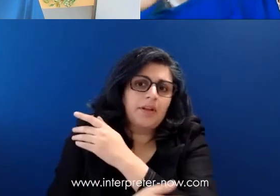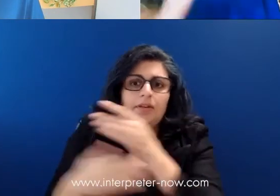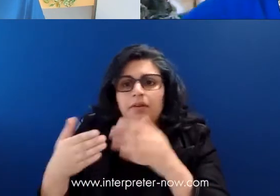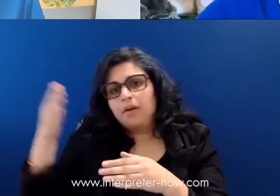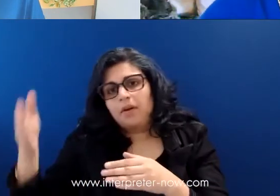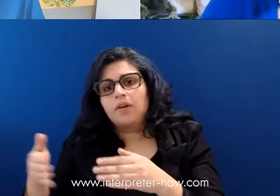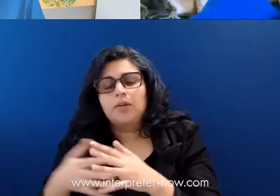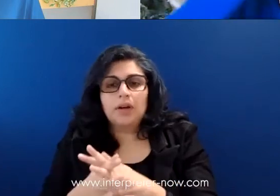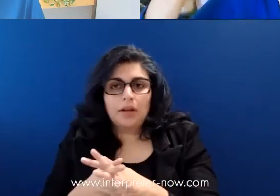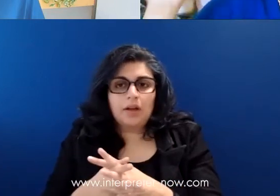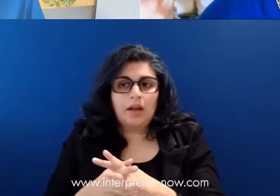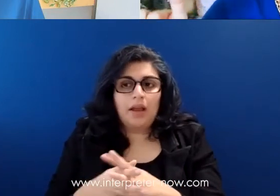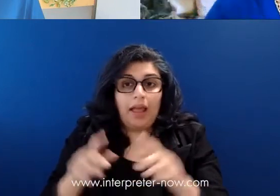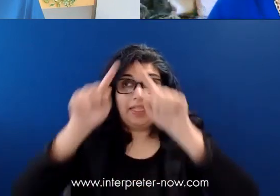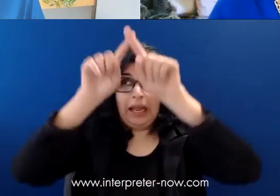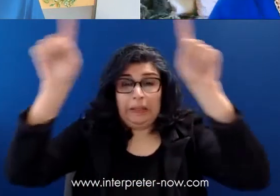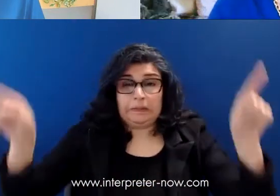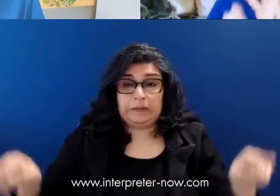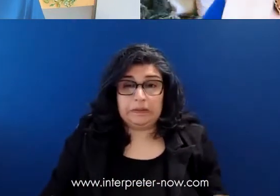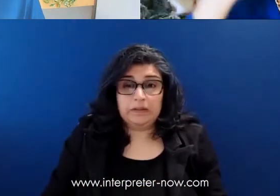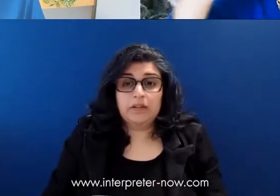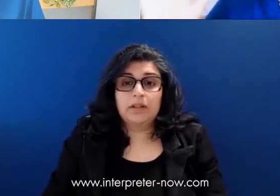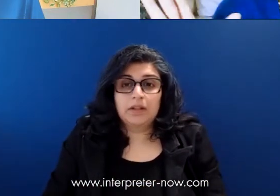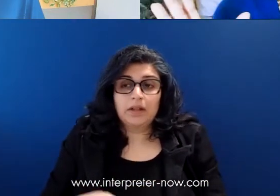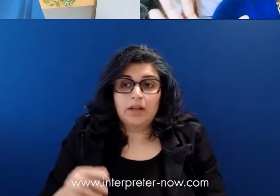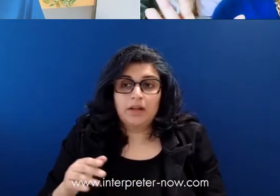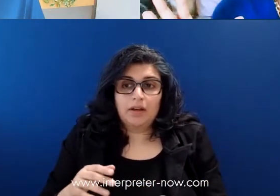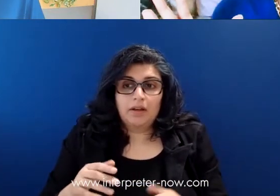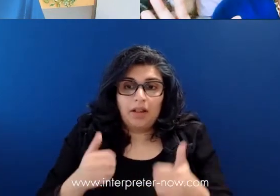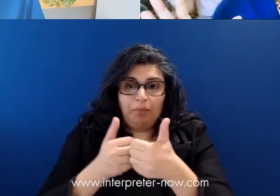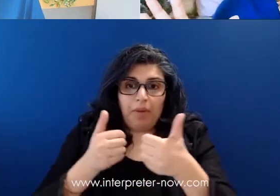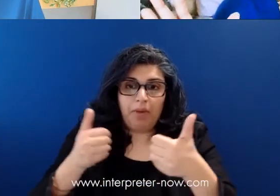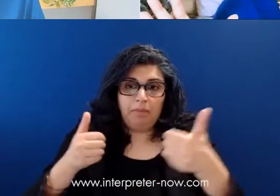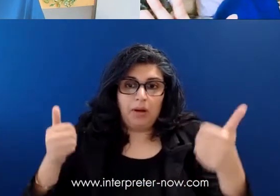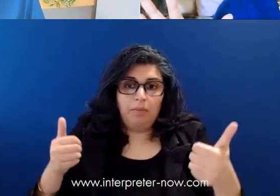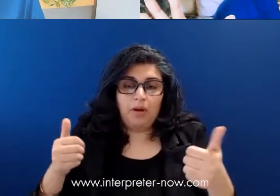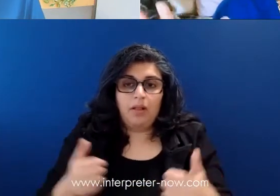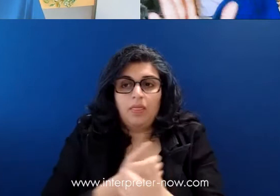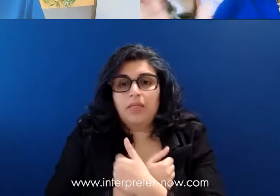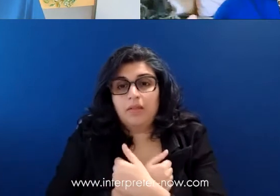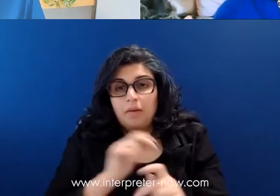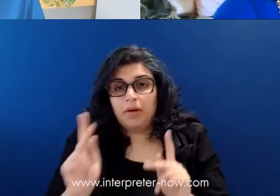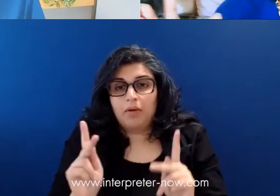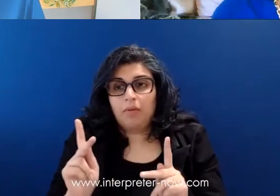Then you might have, in the circle outside of that, loved ones who live in other countries,